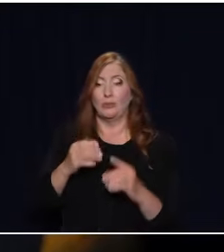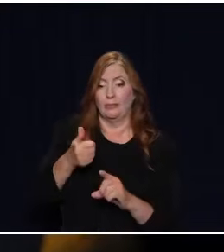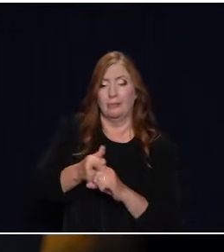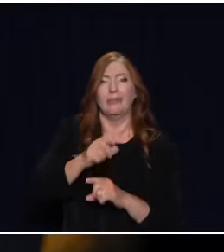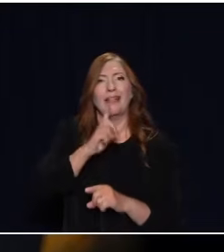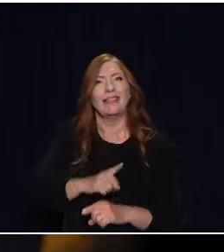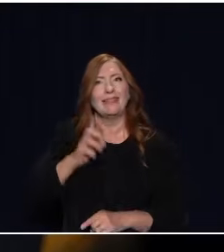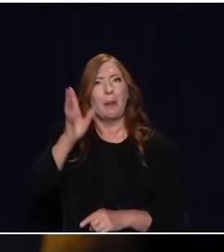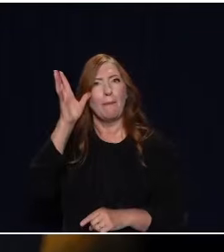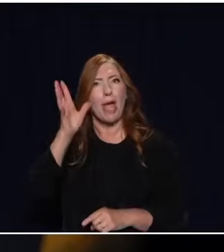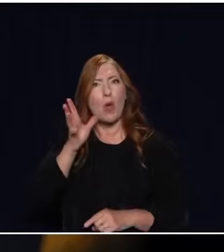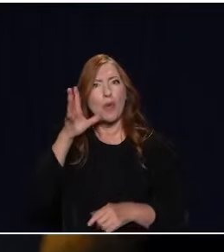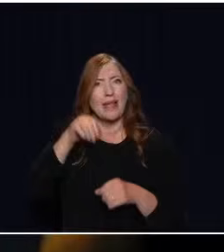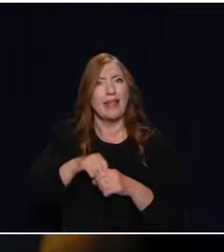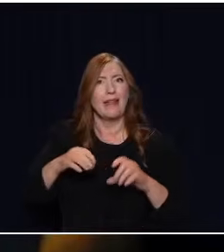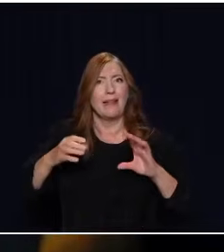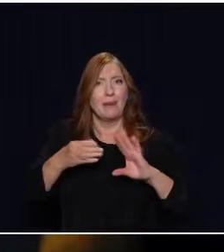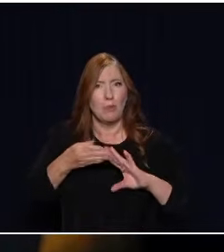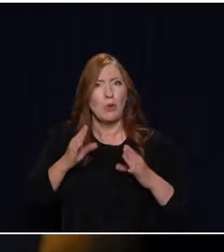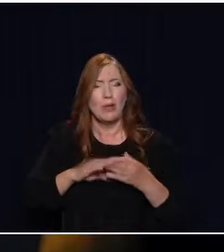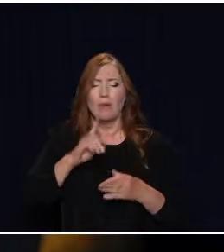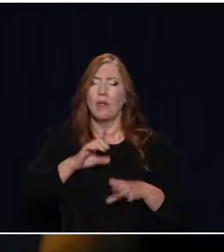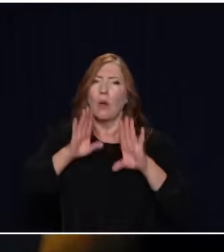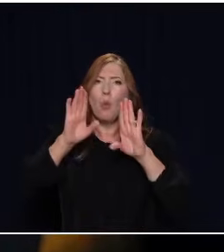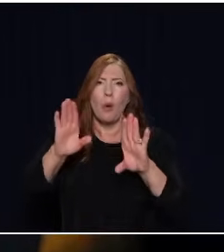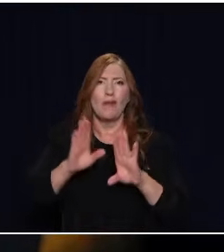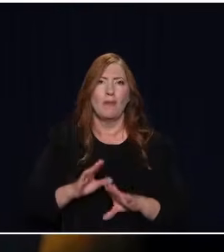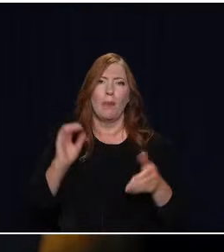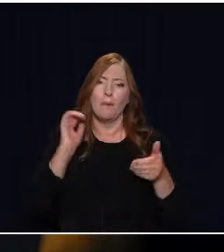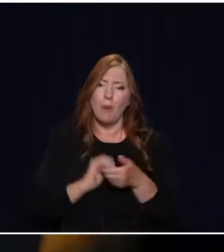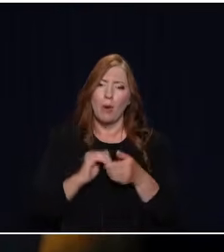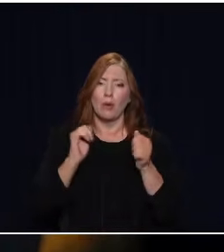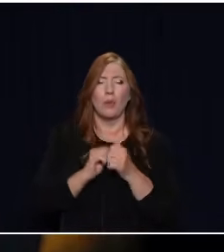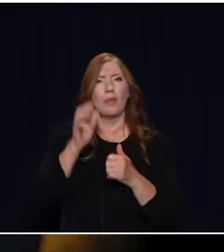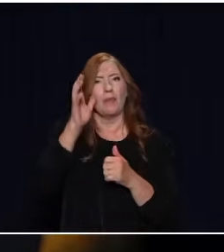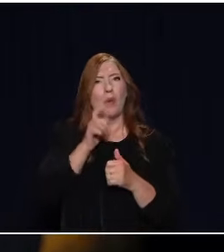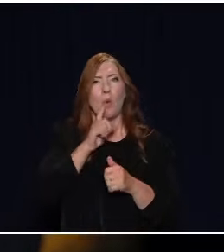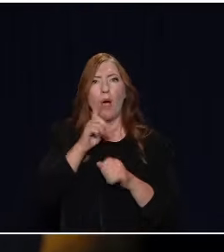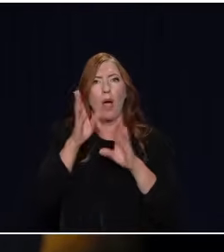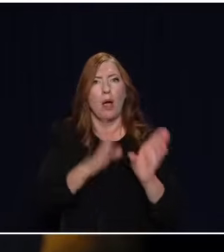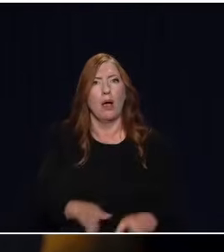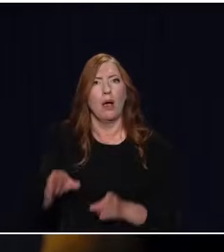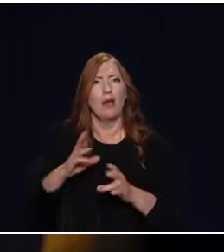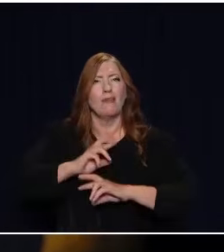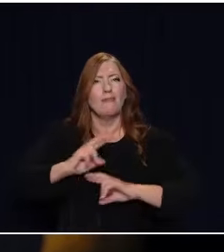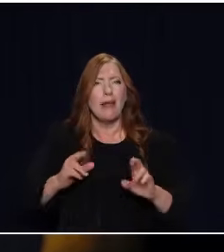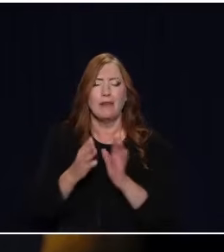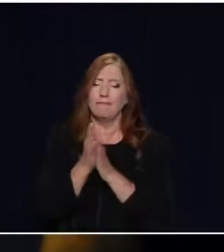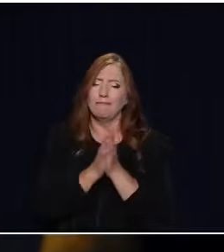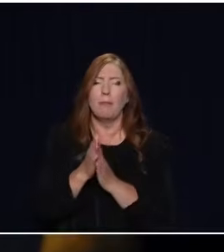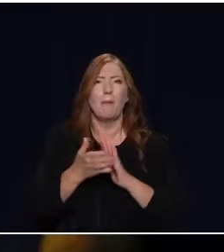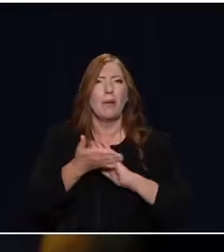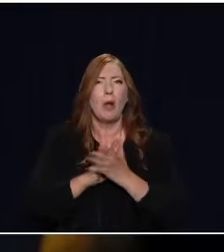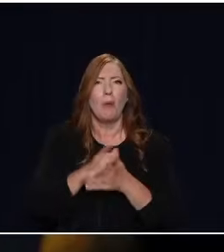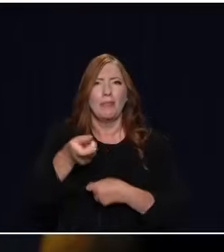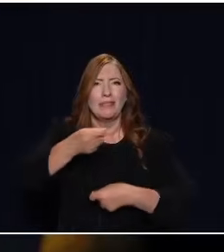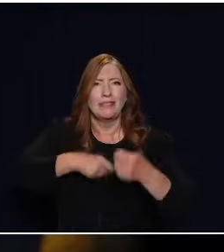WELL.